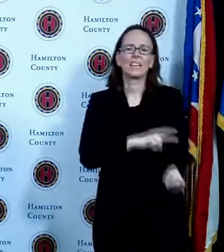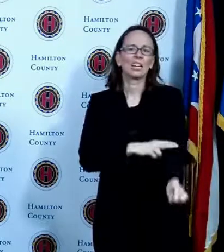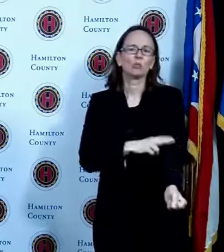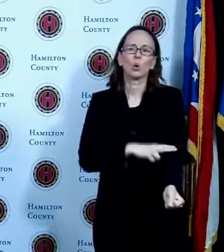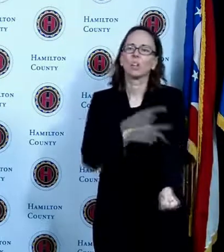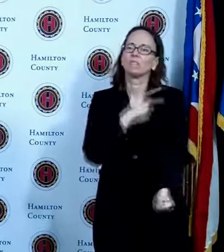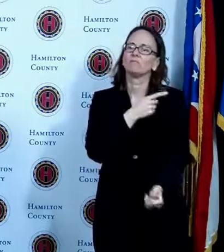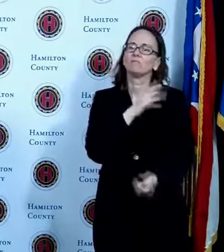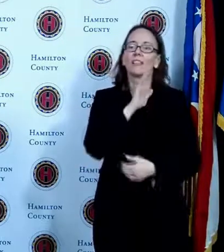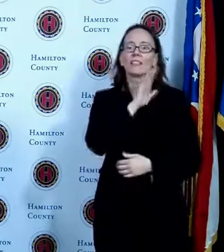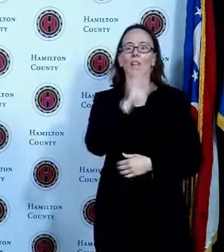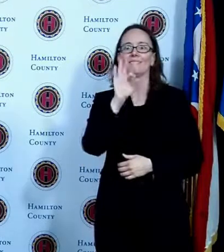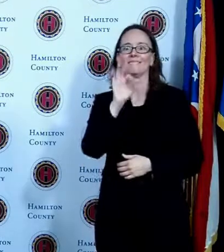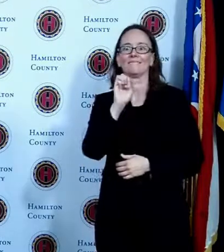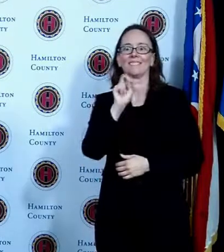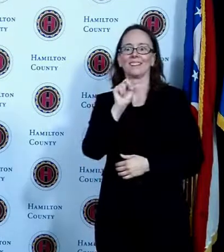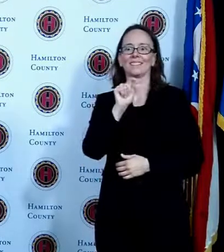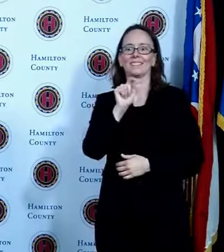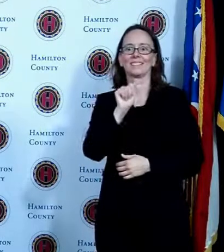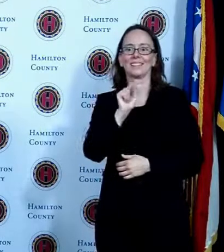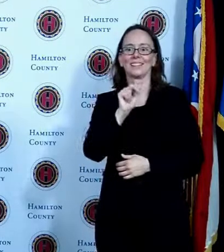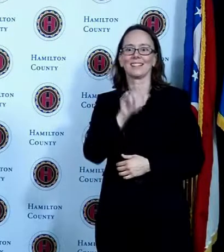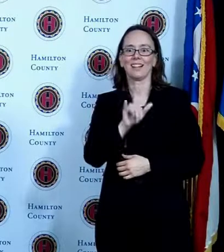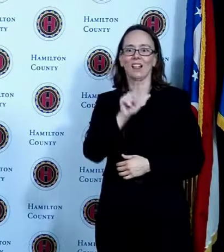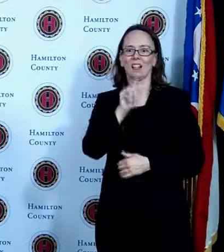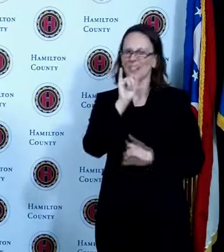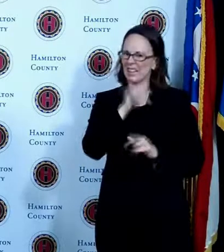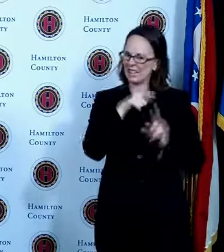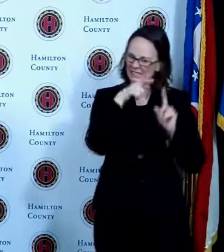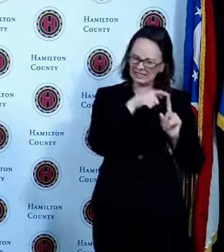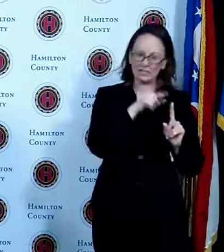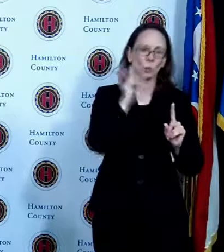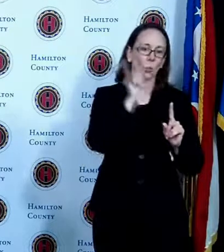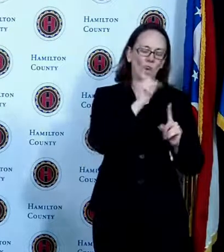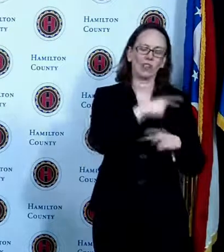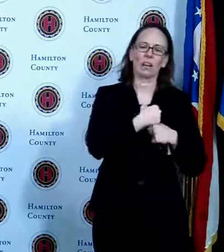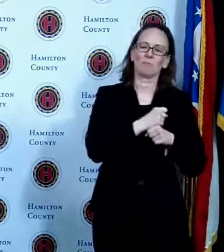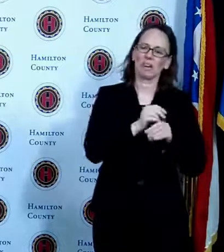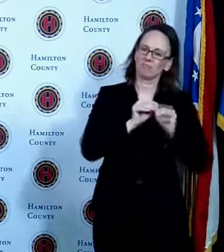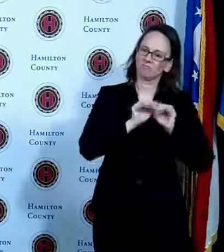China however it is still a major player in fentanyl with the Covid-19 restriction